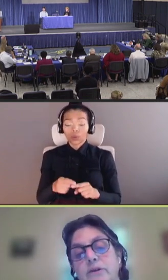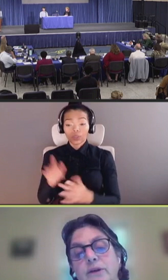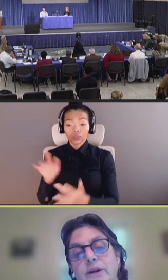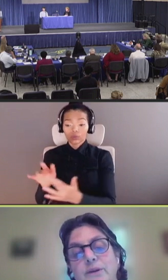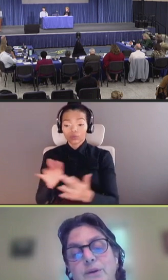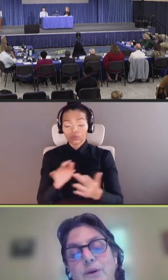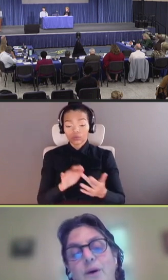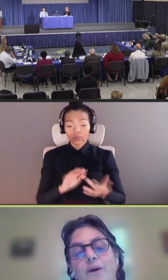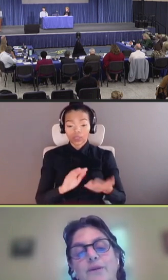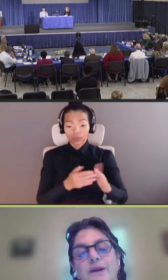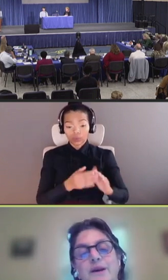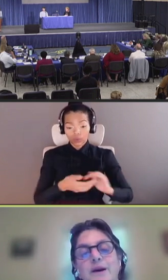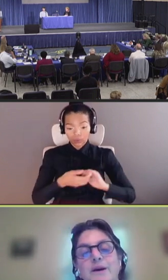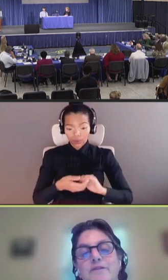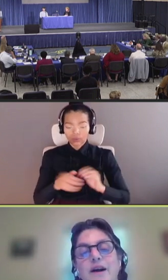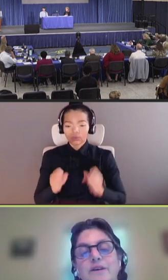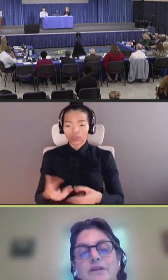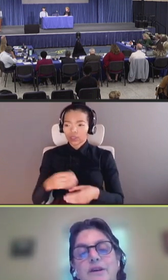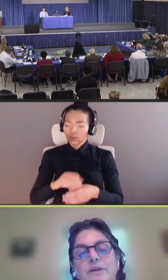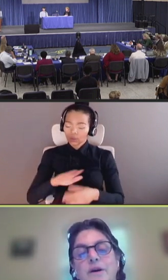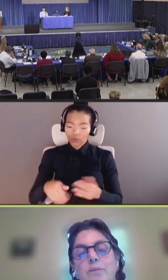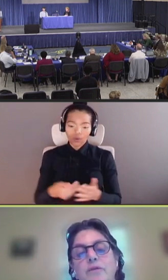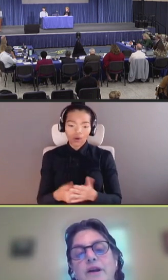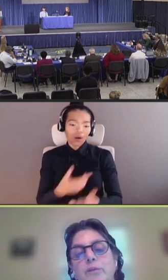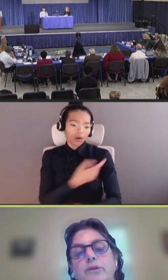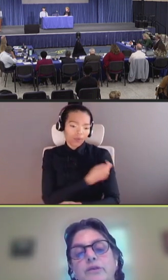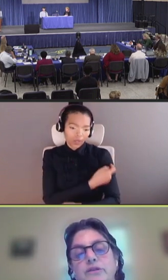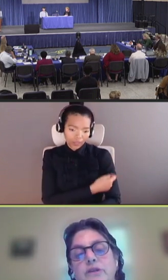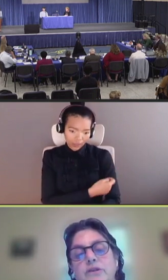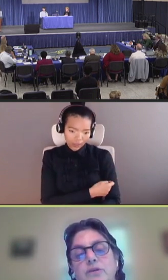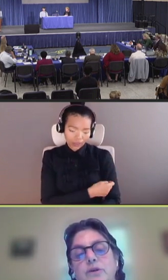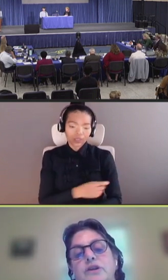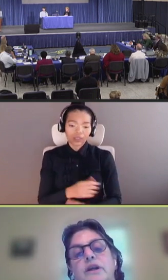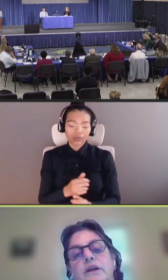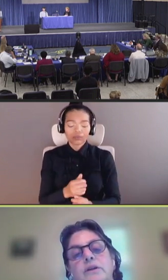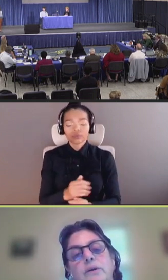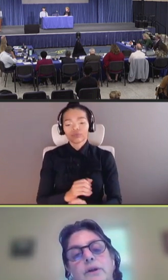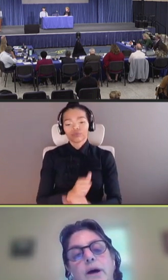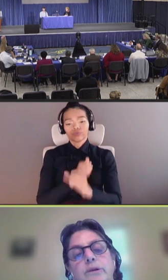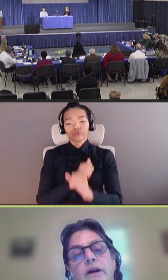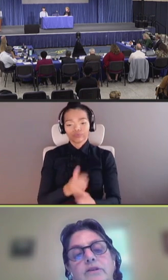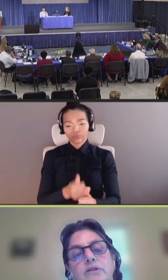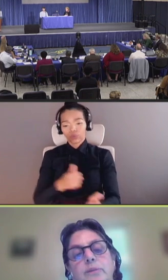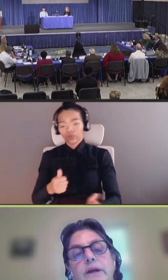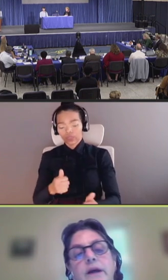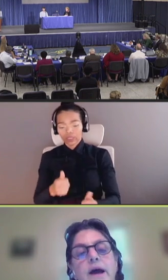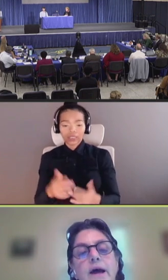you can include all the vaccine-preventable diseases, which can include hepatitis B. And,